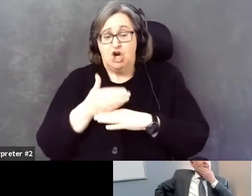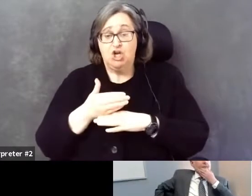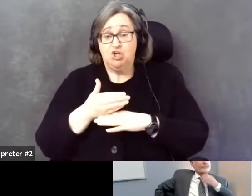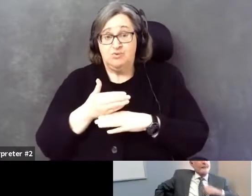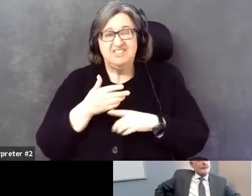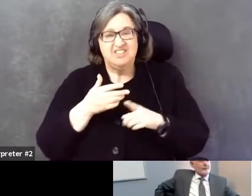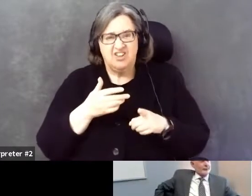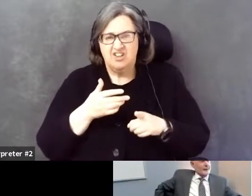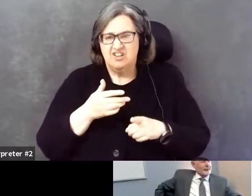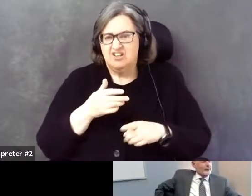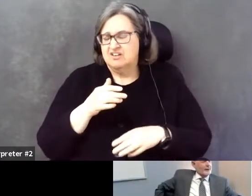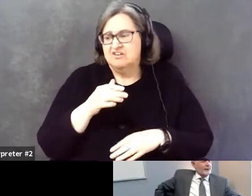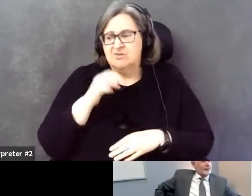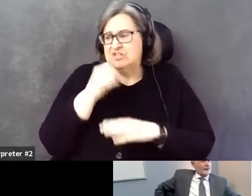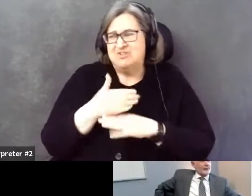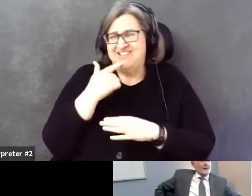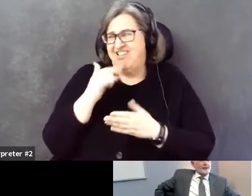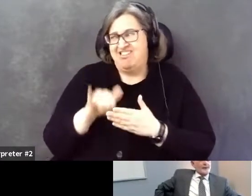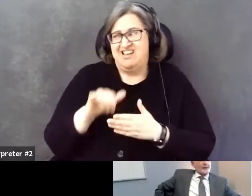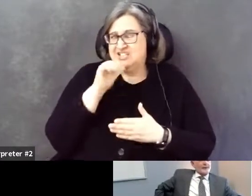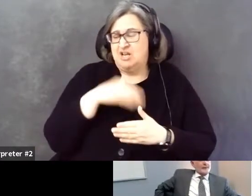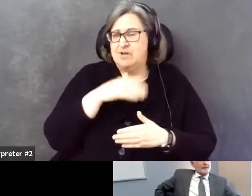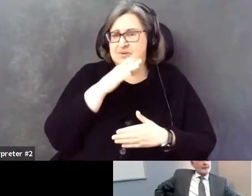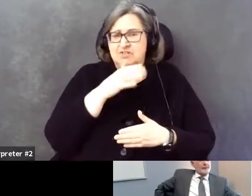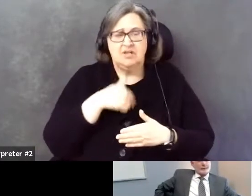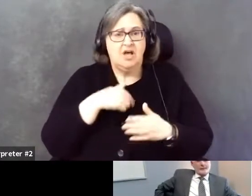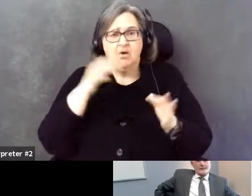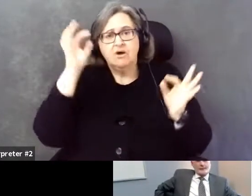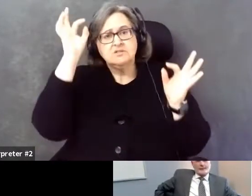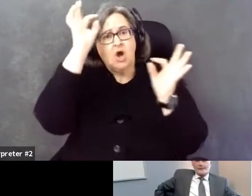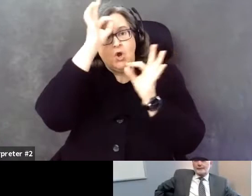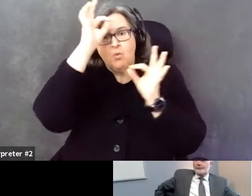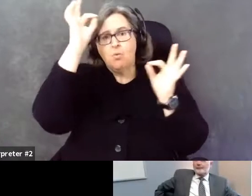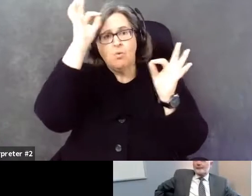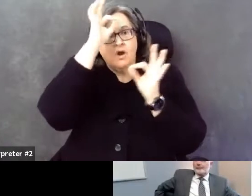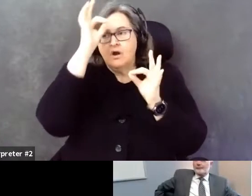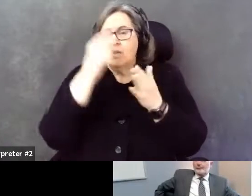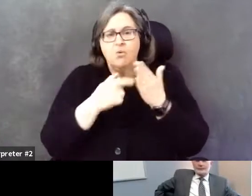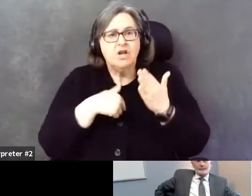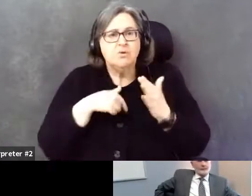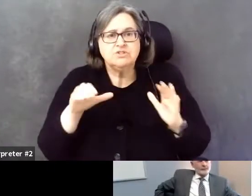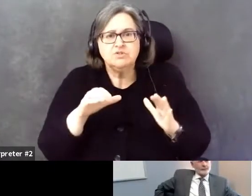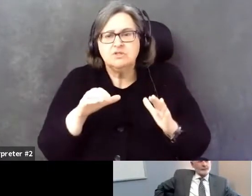said that's not my mom. I was fully unaware of what I was doing making these bad decisions, because I've never been in trouble with the